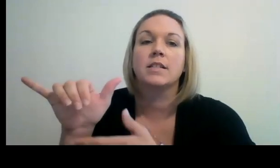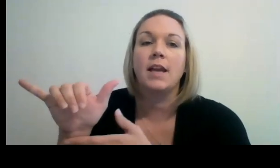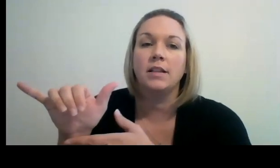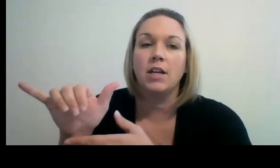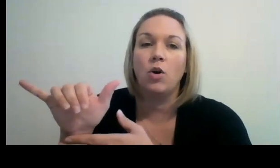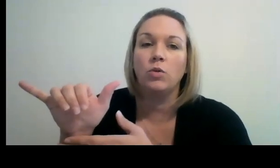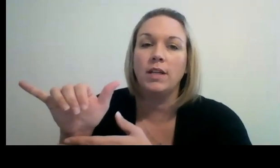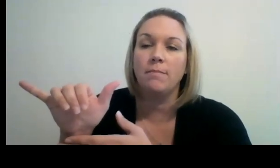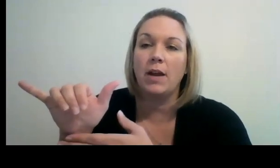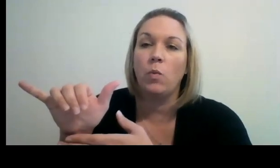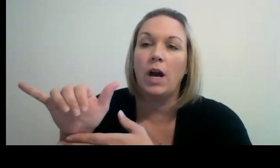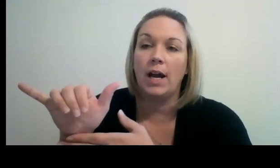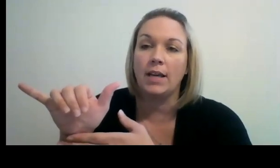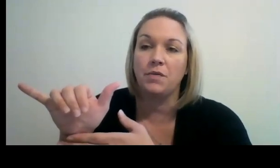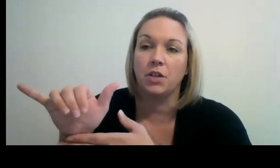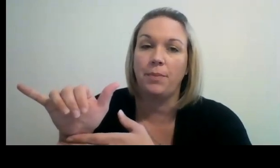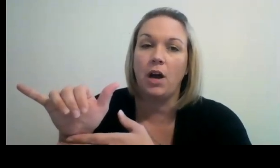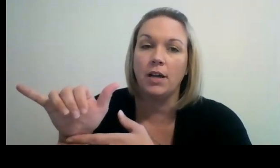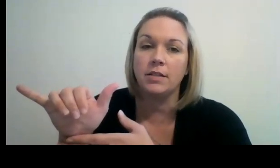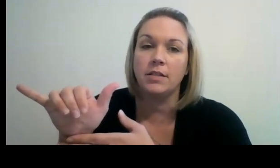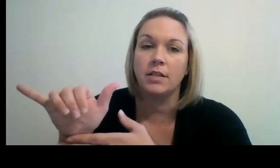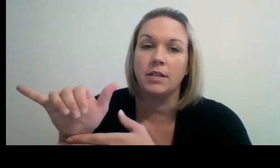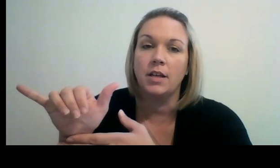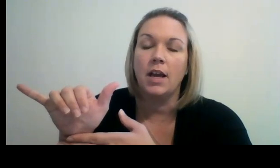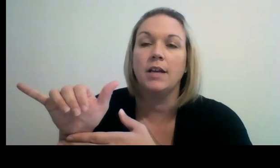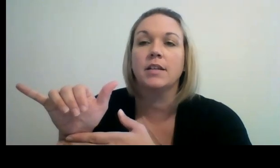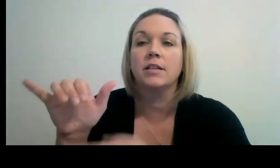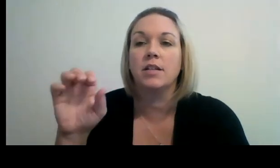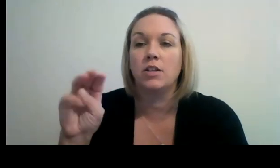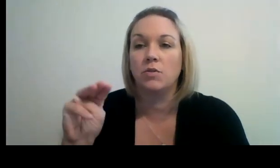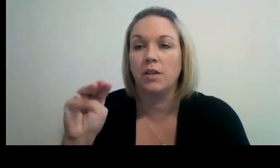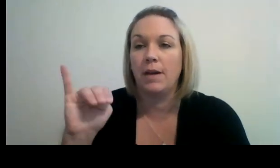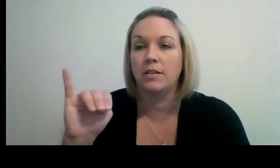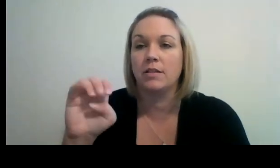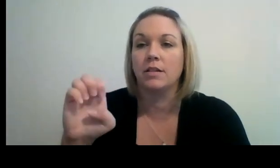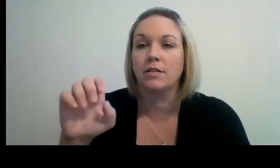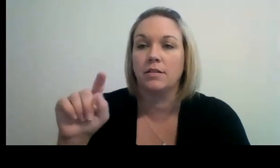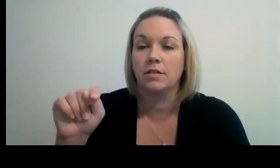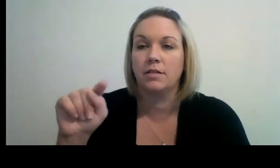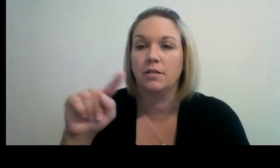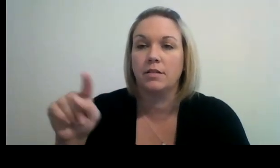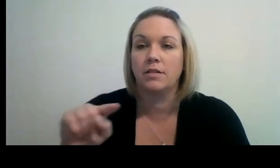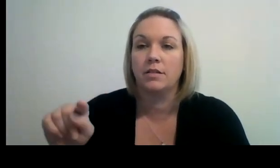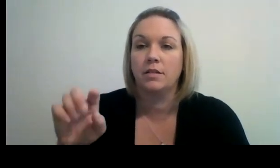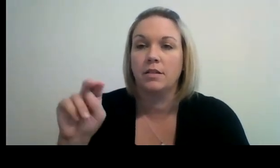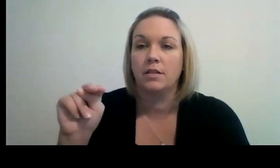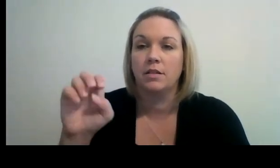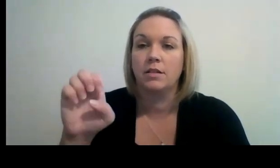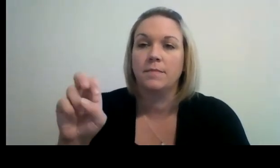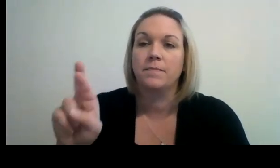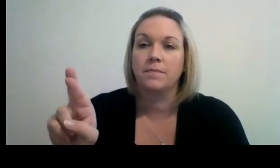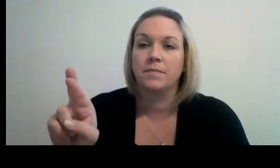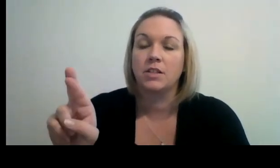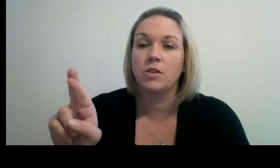slightly holding my "Y" for a pause and then continue with Mietzner.